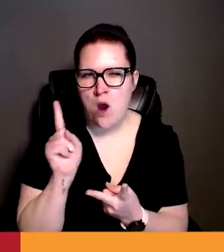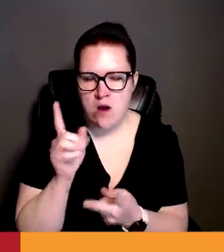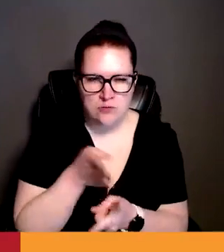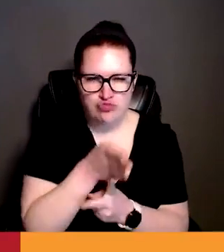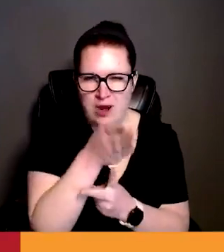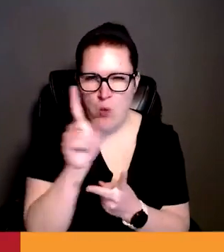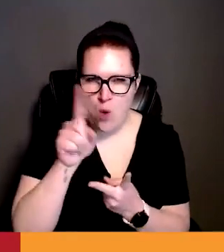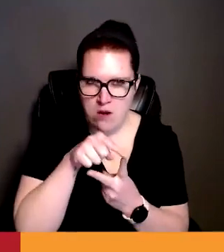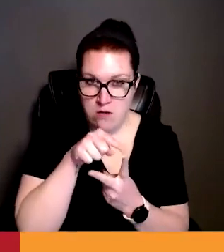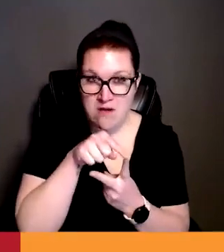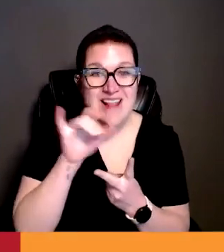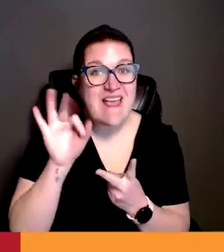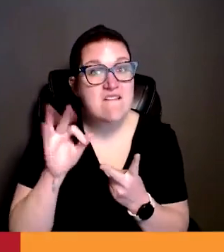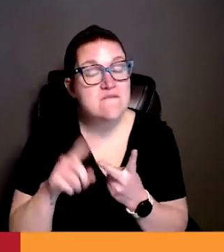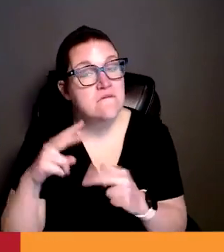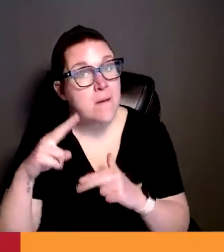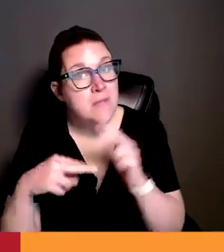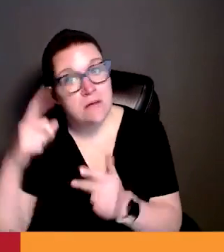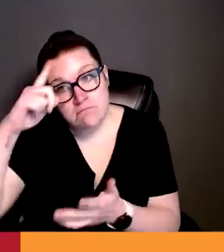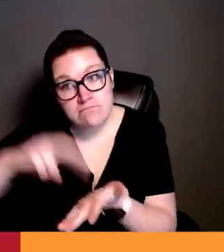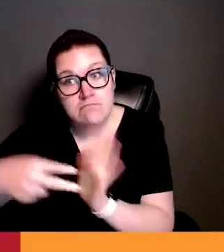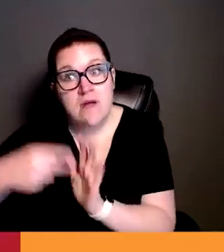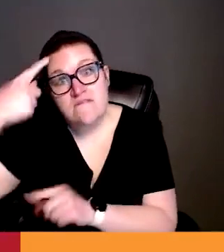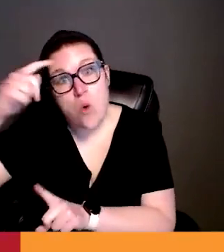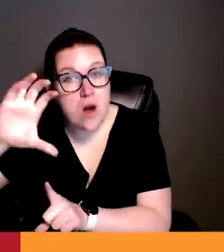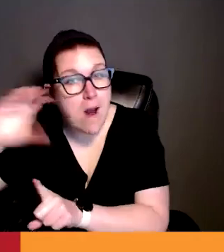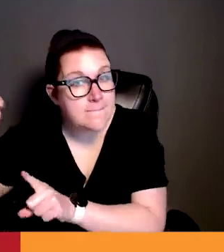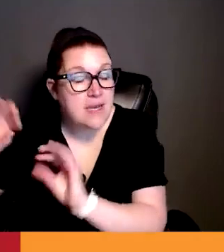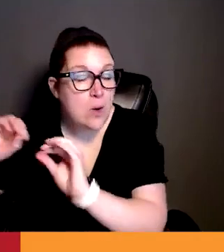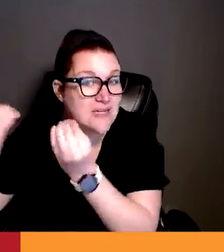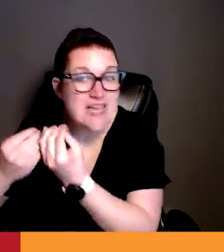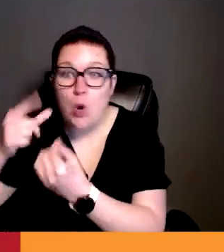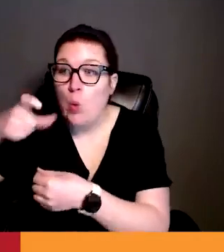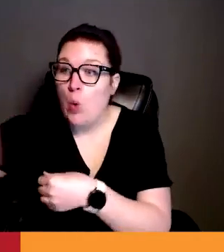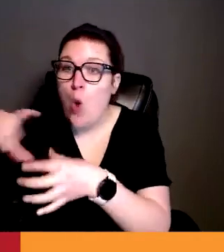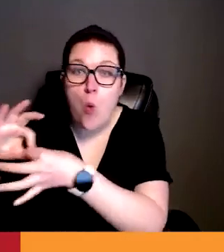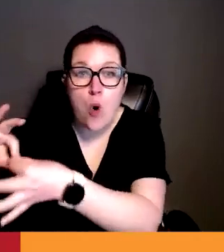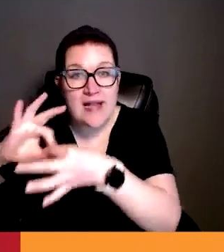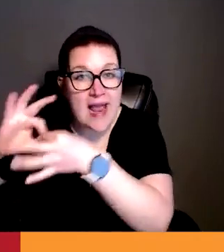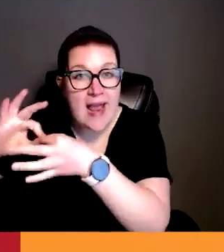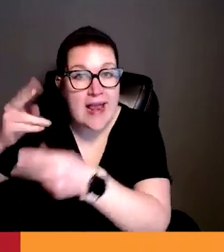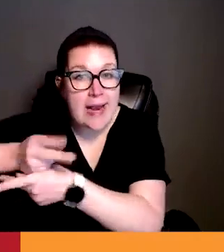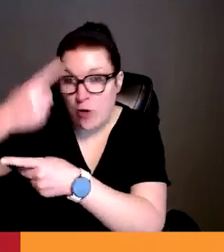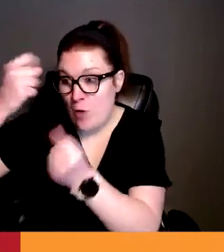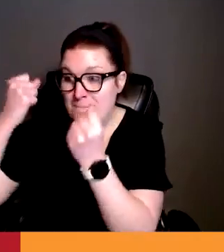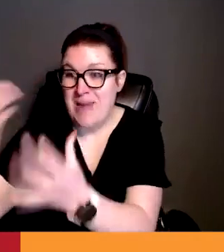And if it's built for provider organizations coordinating care across many clients, you're going to be in track two.